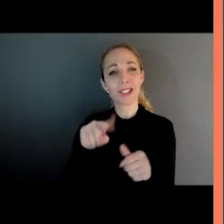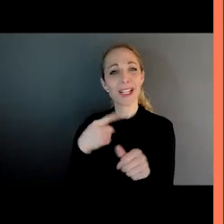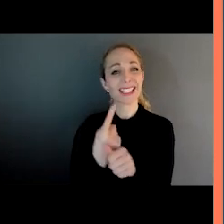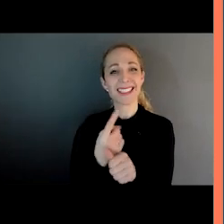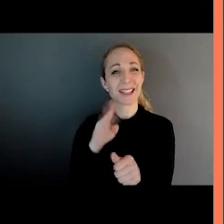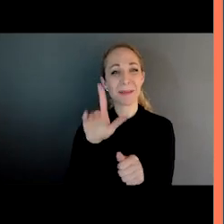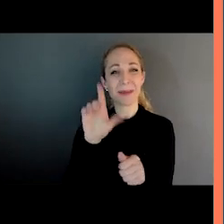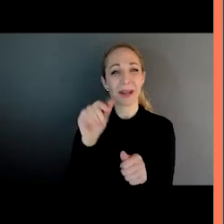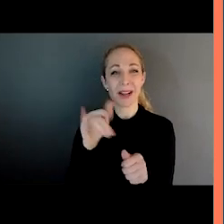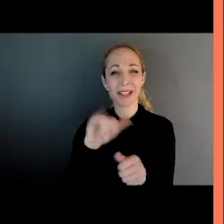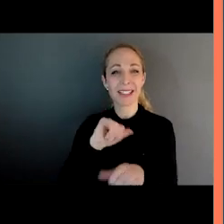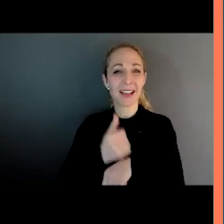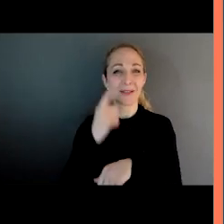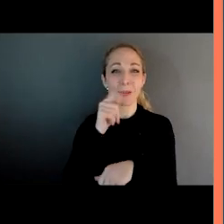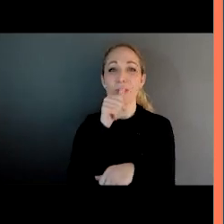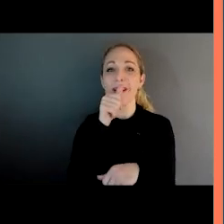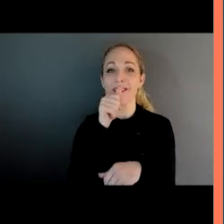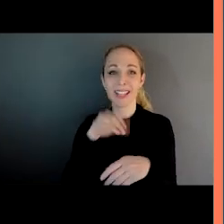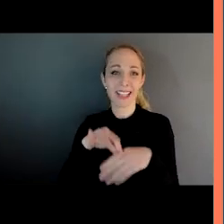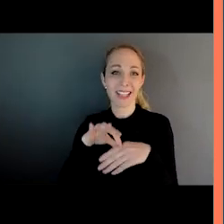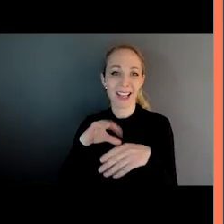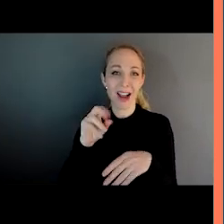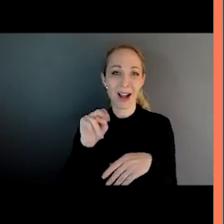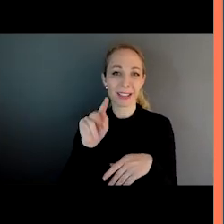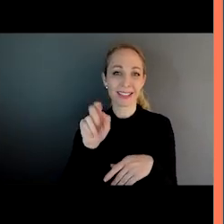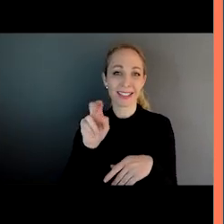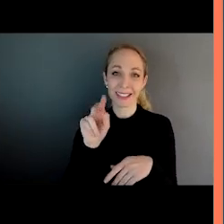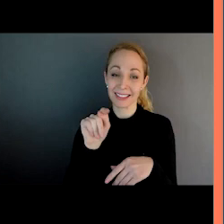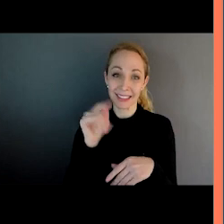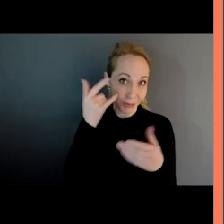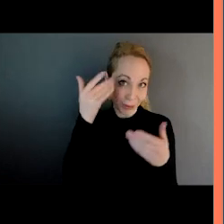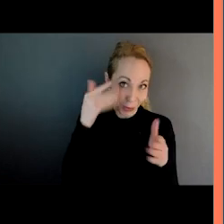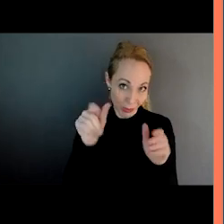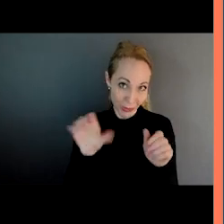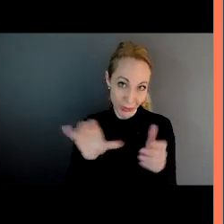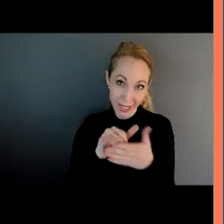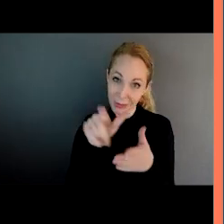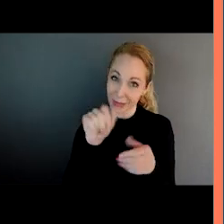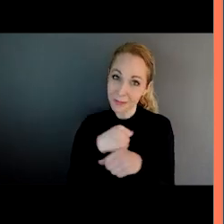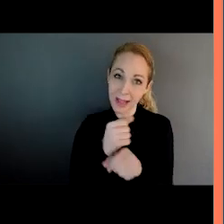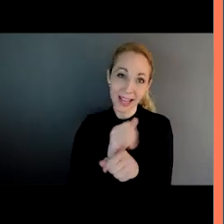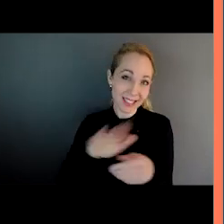IF YOU DIDN'T KNOW YOU CAN DO THAT, YOU CAN MAKE AN ENTIRE BLOG BE PRIVATE CONTENT.